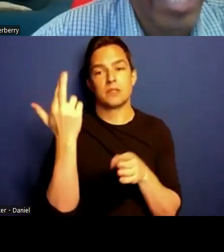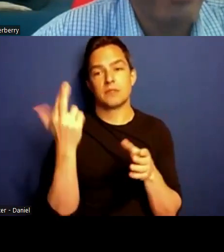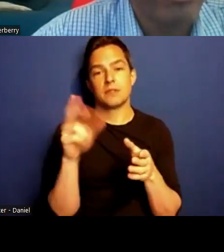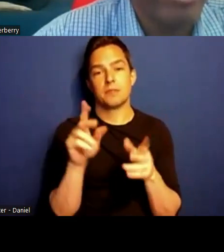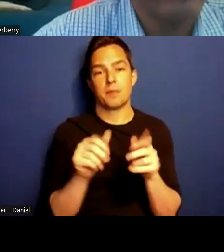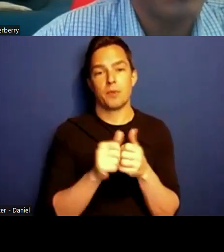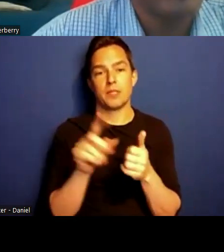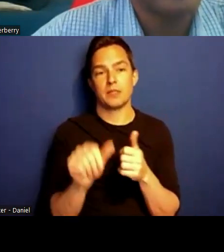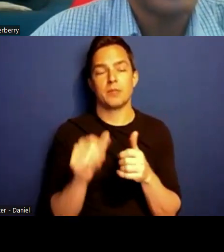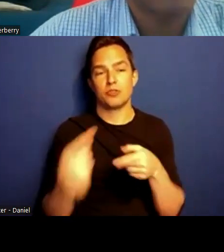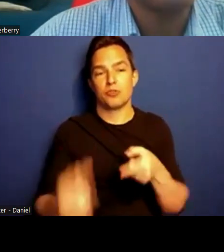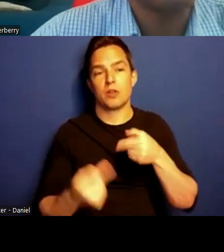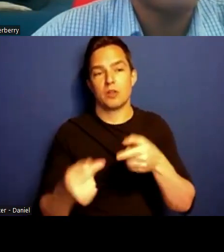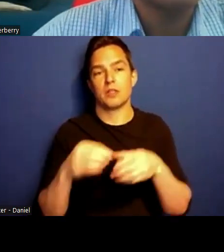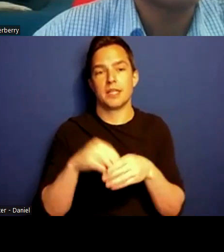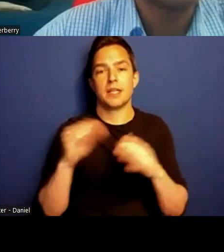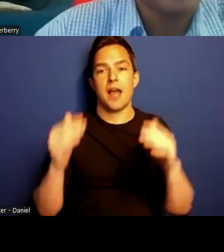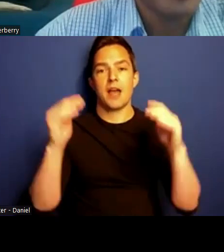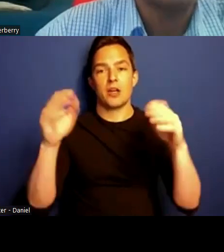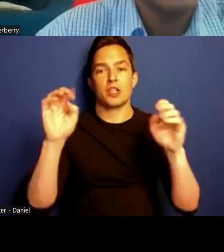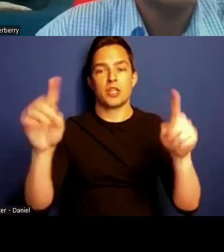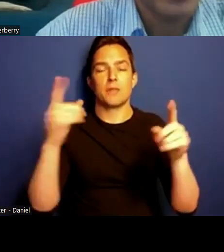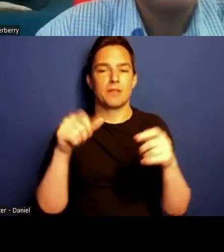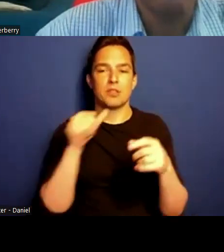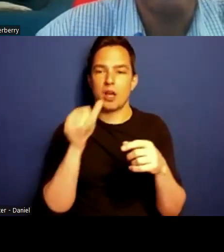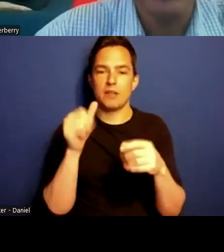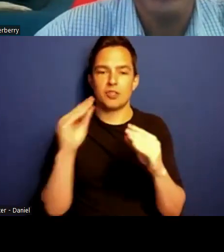higher education is because they've not been taught how to self-advocate in high school,